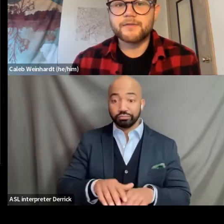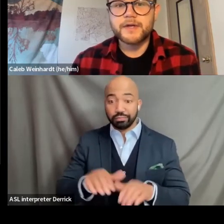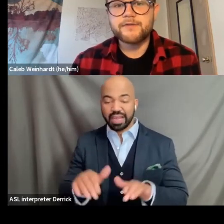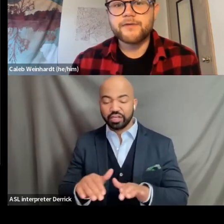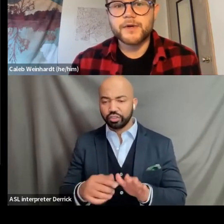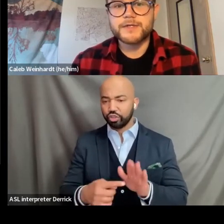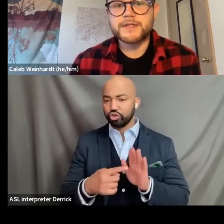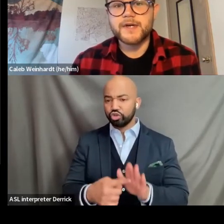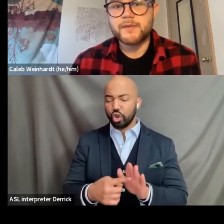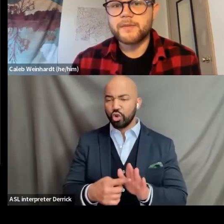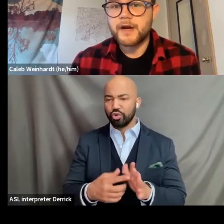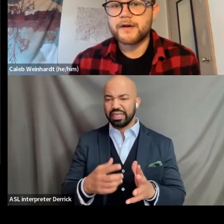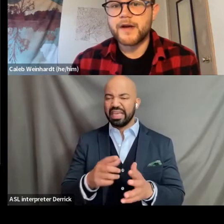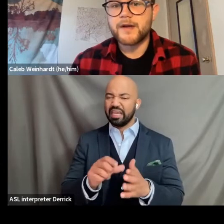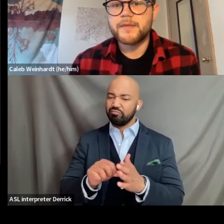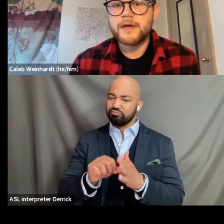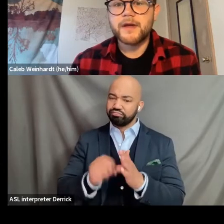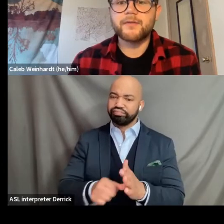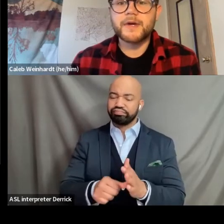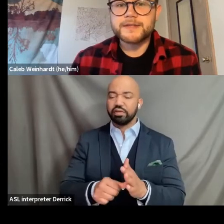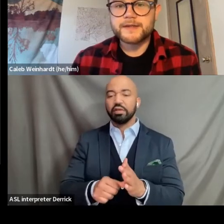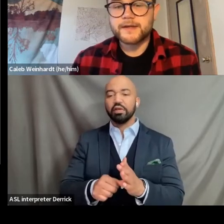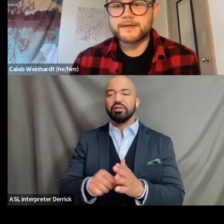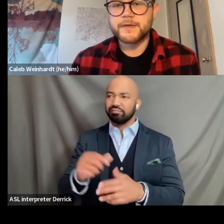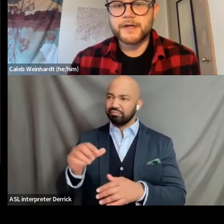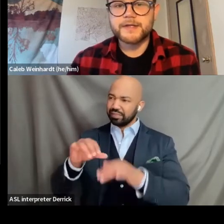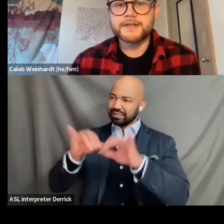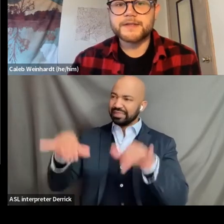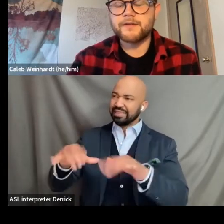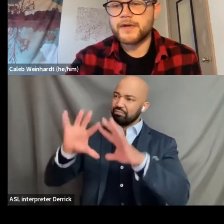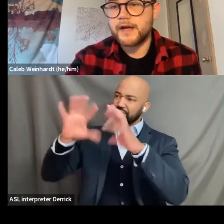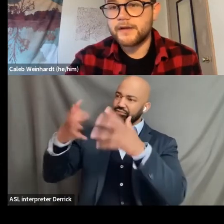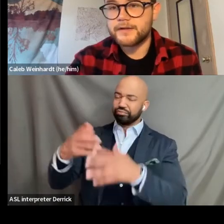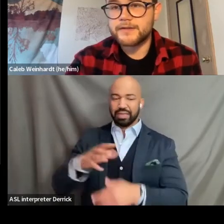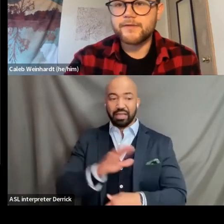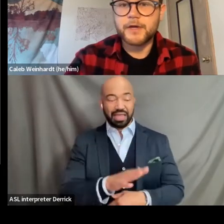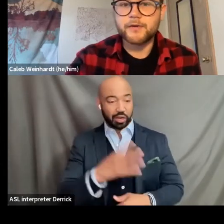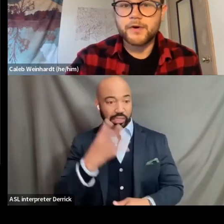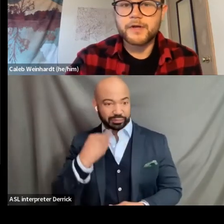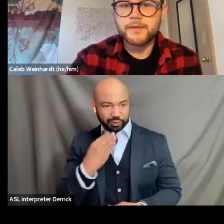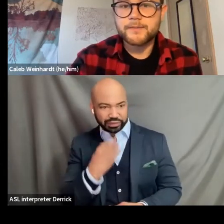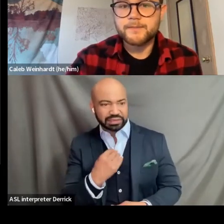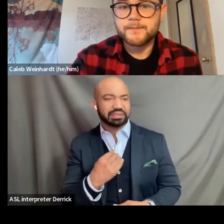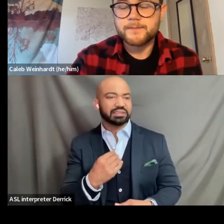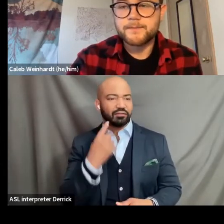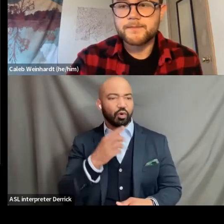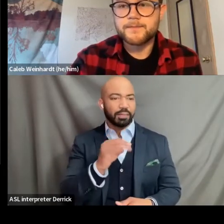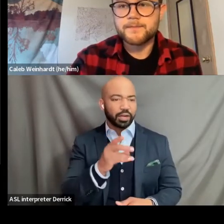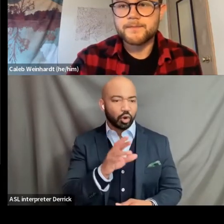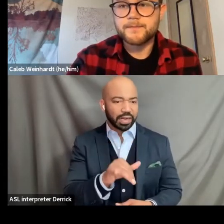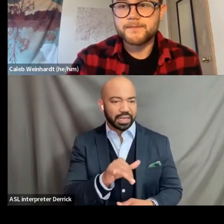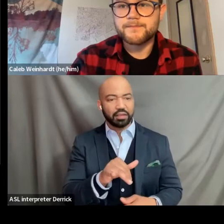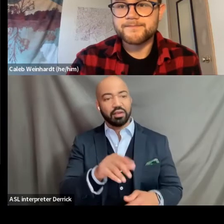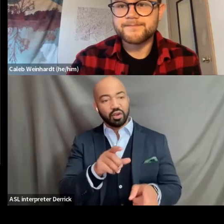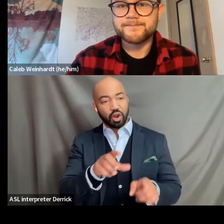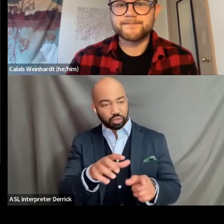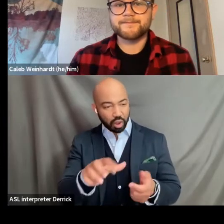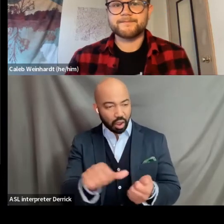and reinforce the dominant paradigm, erasing the experiences and realities of a minority. Thanks Caleb.